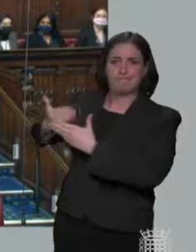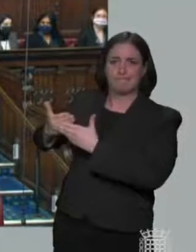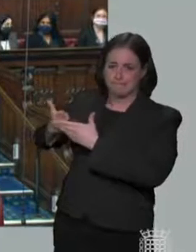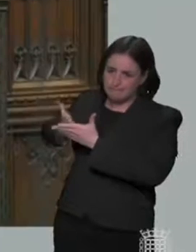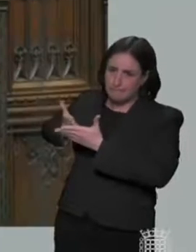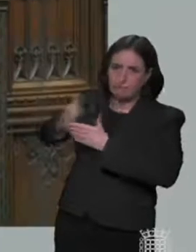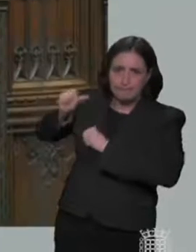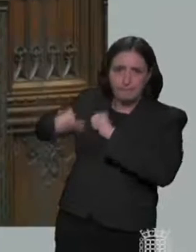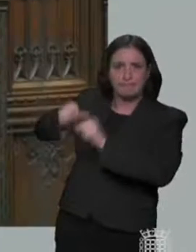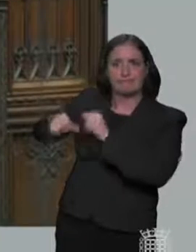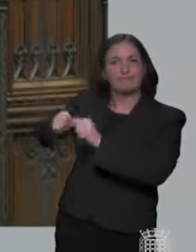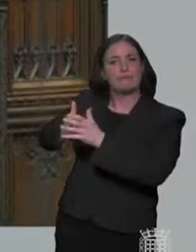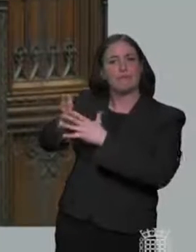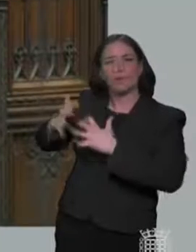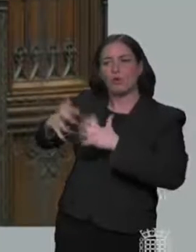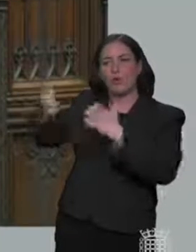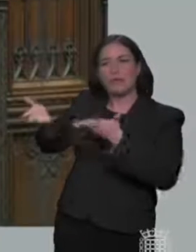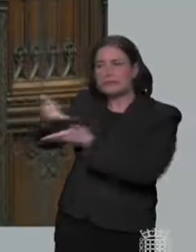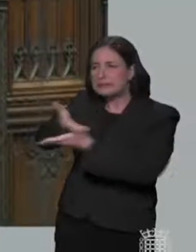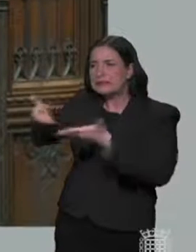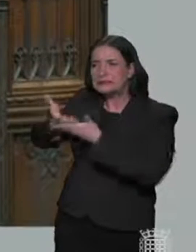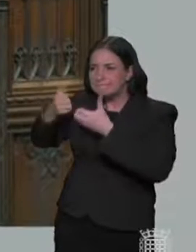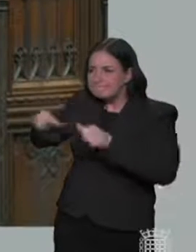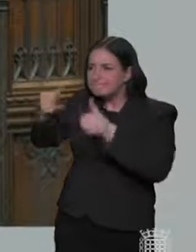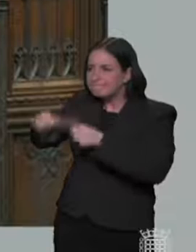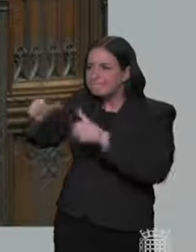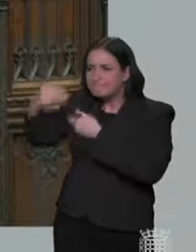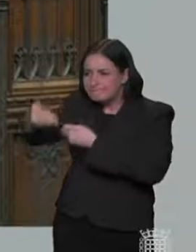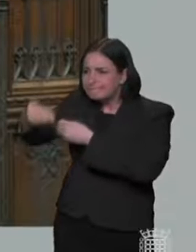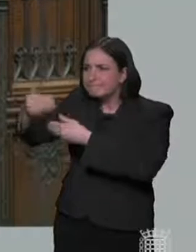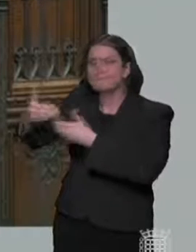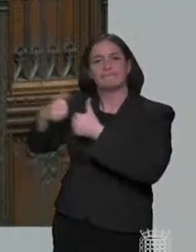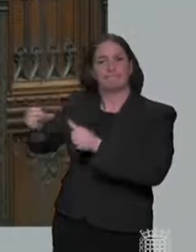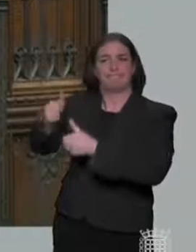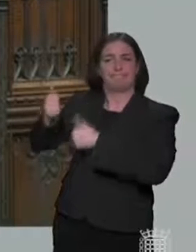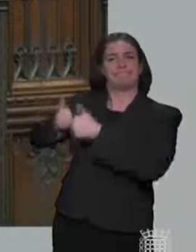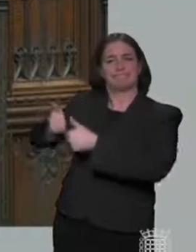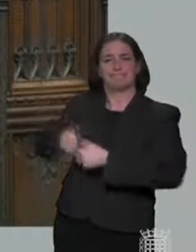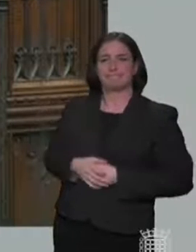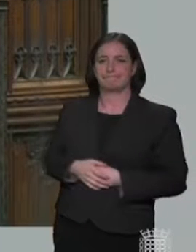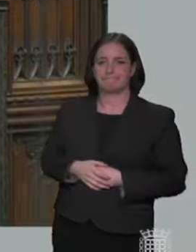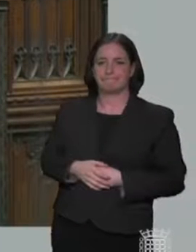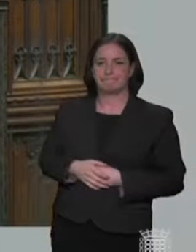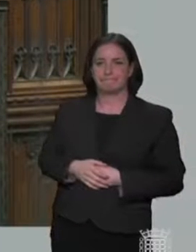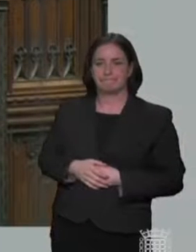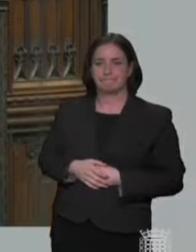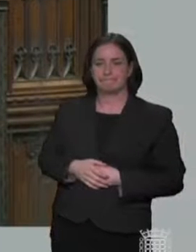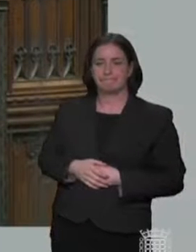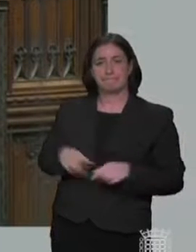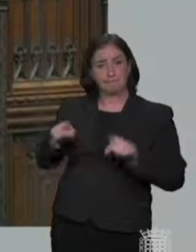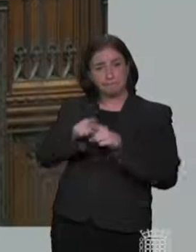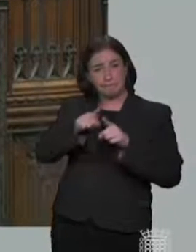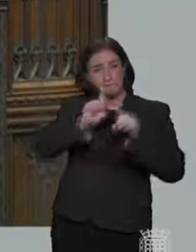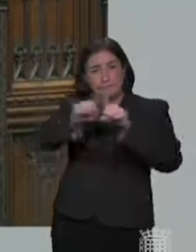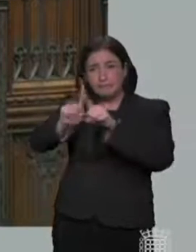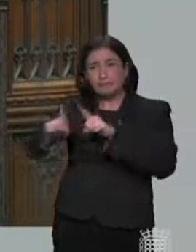the other place in such style similarly credit should go to all the organizations who supported